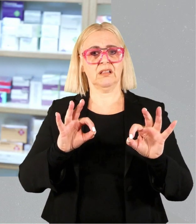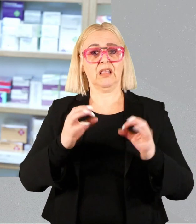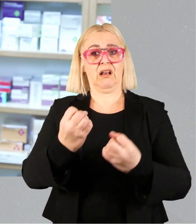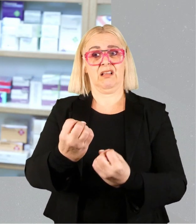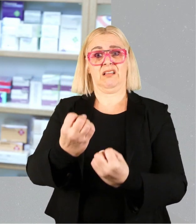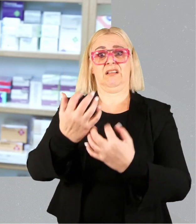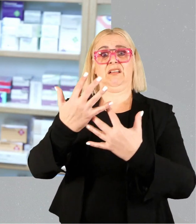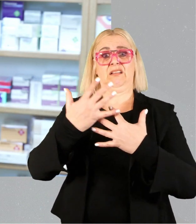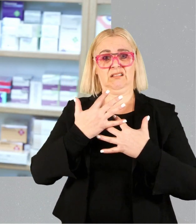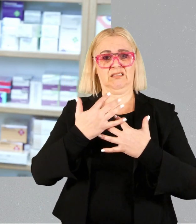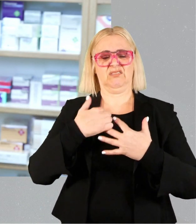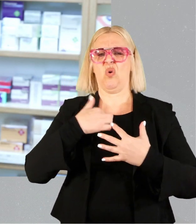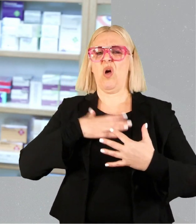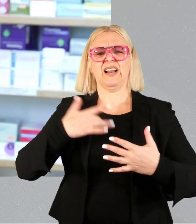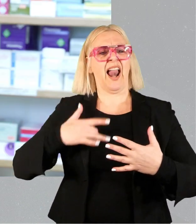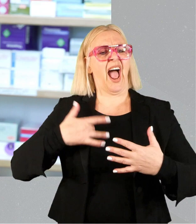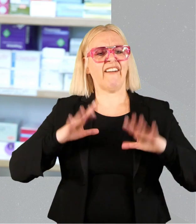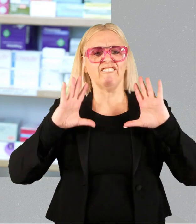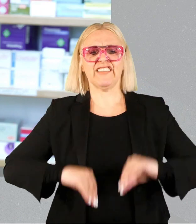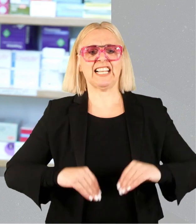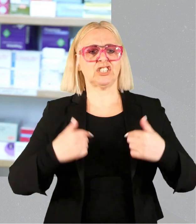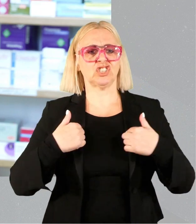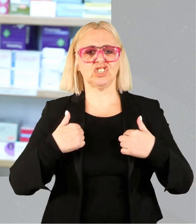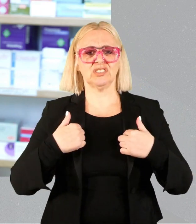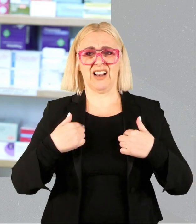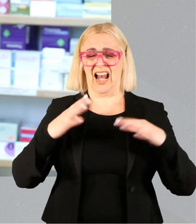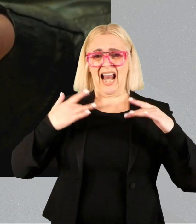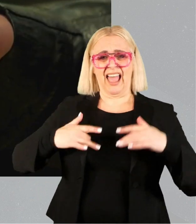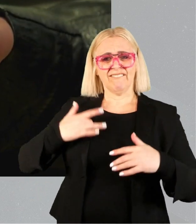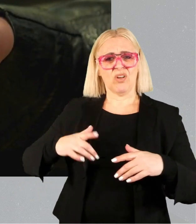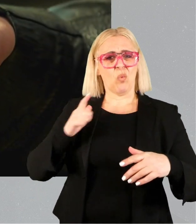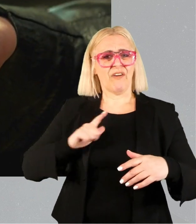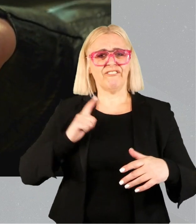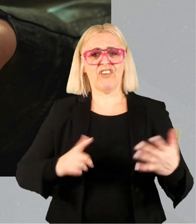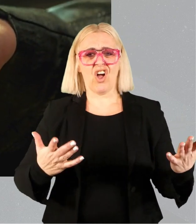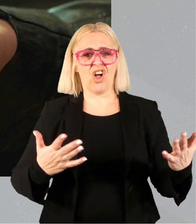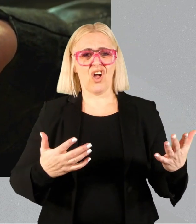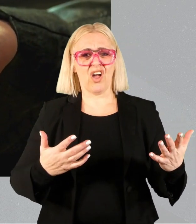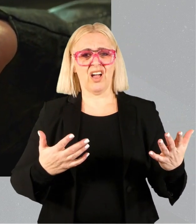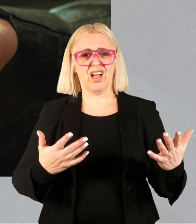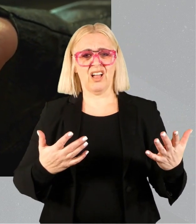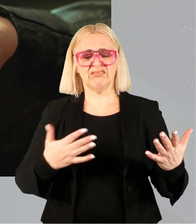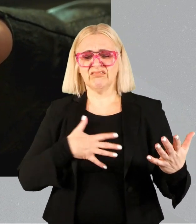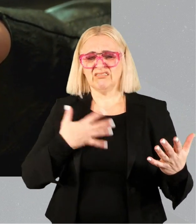I want to end my life because there's nothing to live for, is there? I'm thinking I didn't